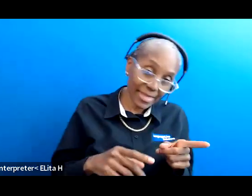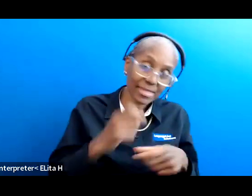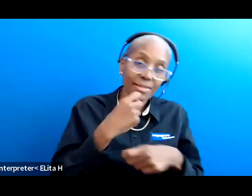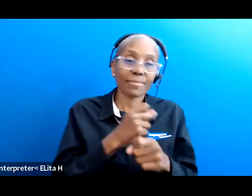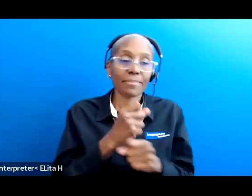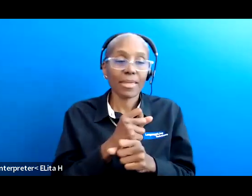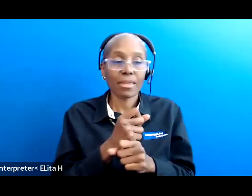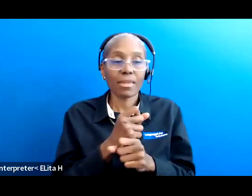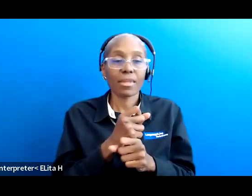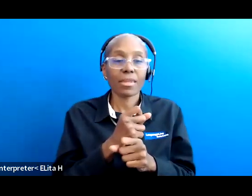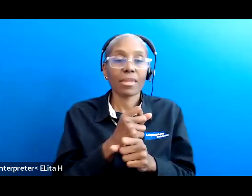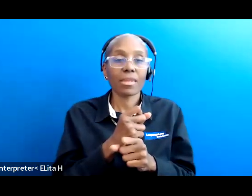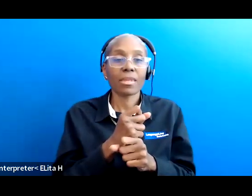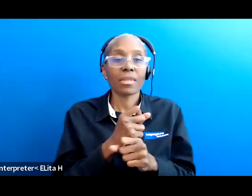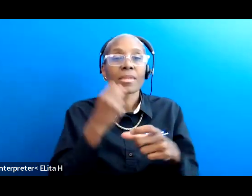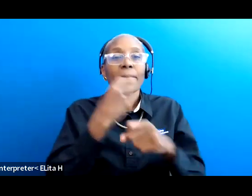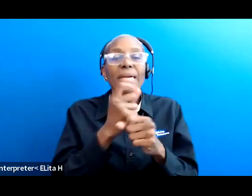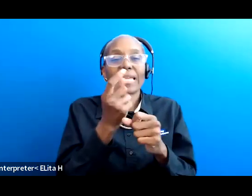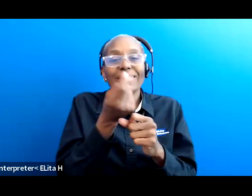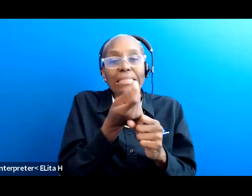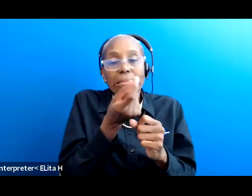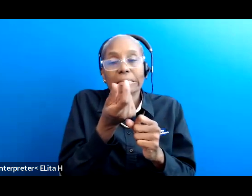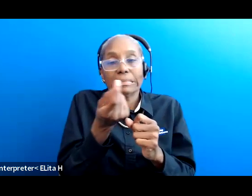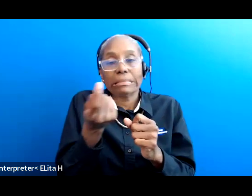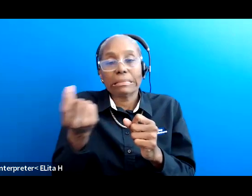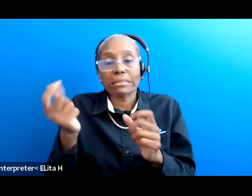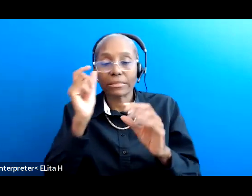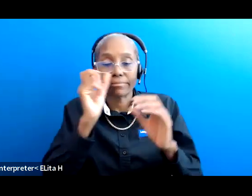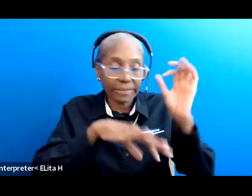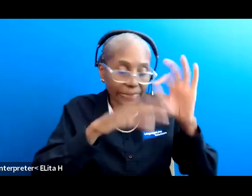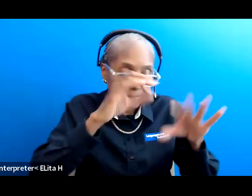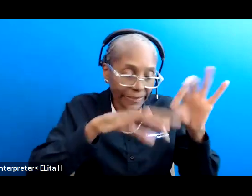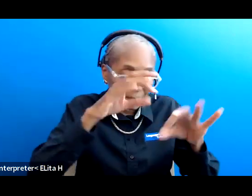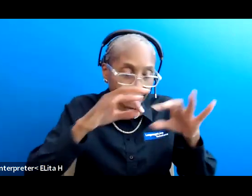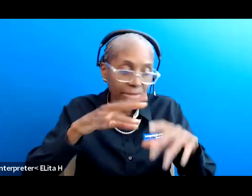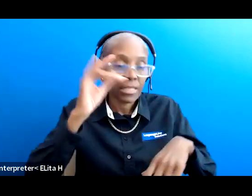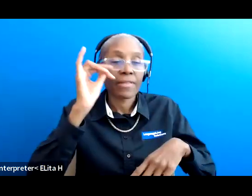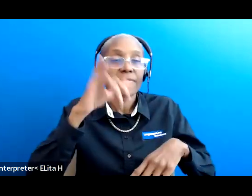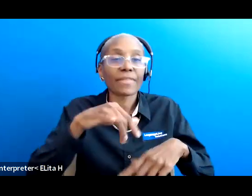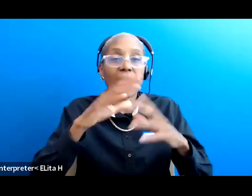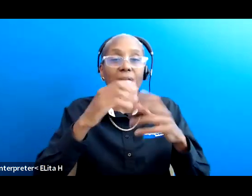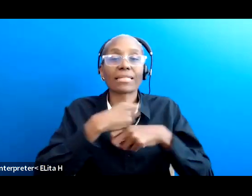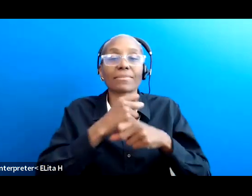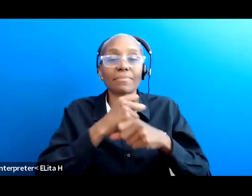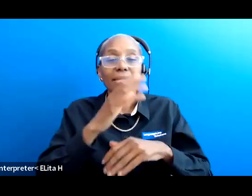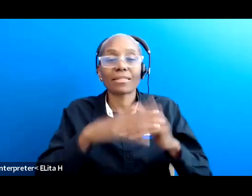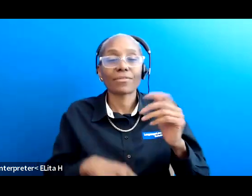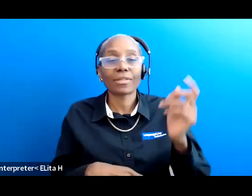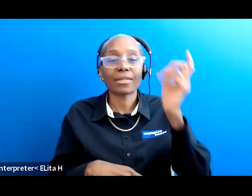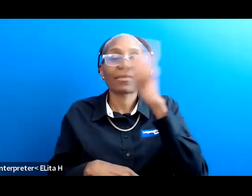They have cells in the foam, they're made up of little tiny bits of things. So those are made up differently than the foam you get at the craft